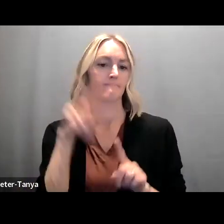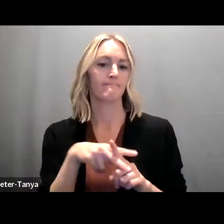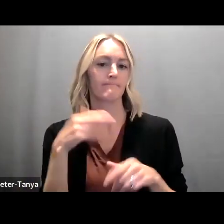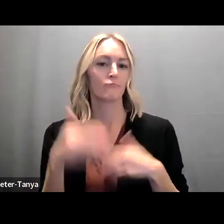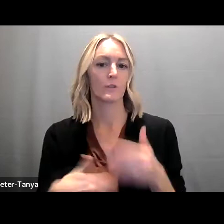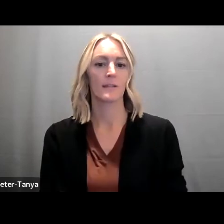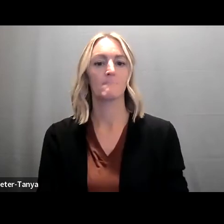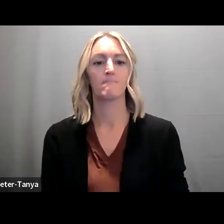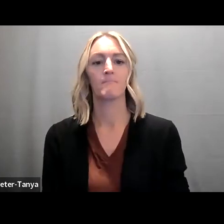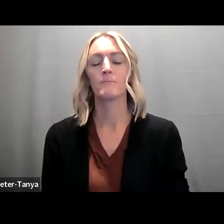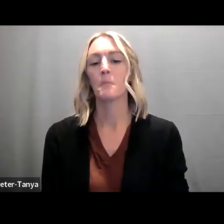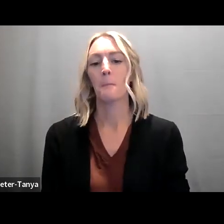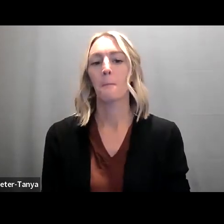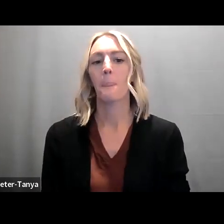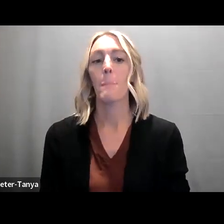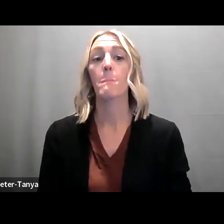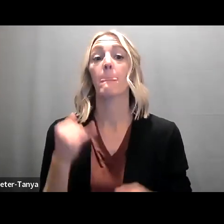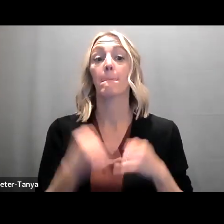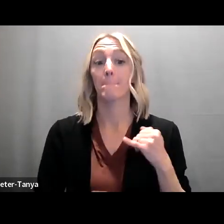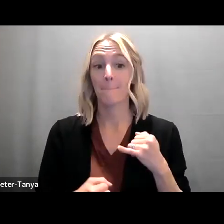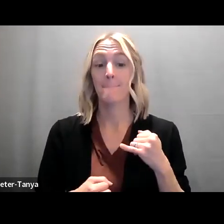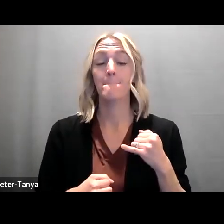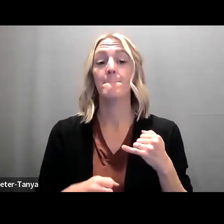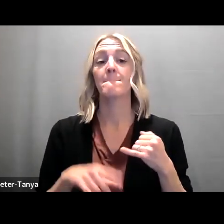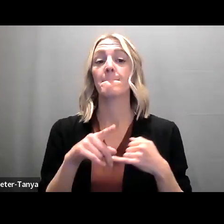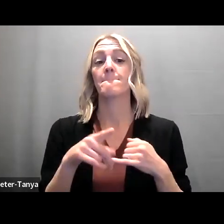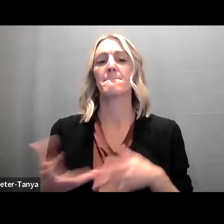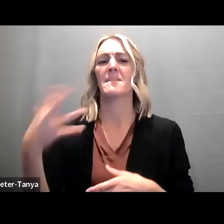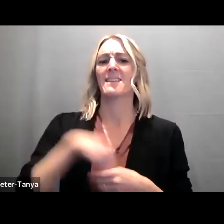Again the last thing, what does engagement of consumers or people with disabilities look